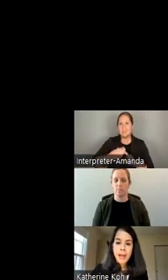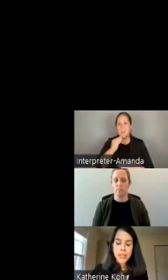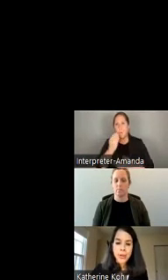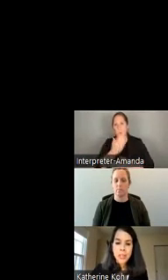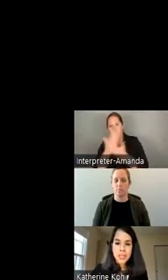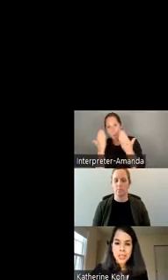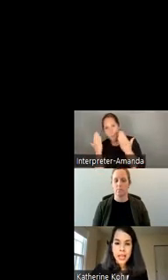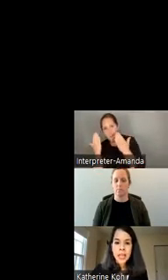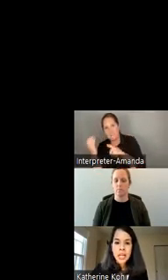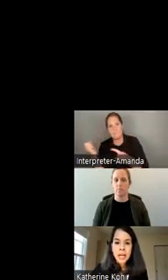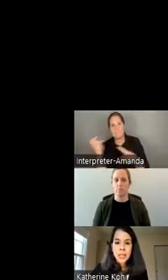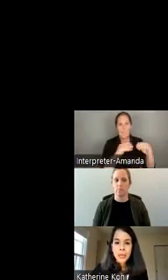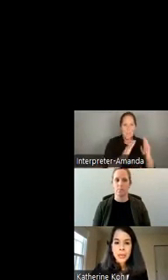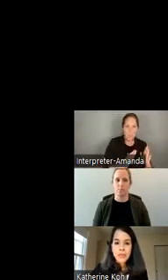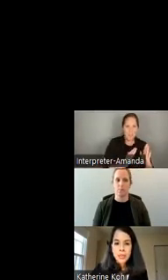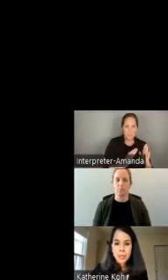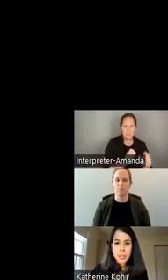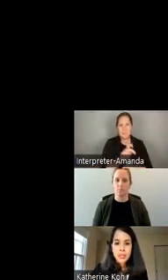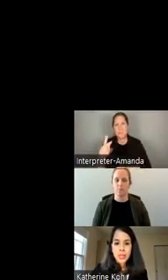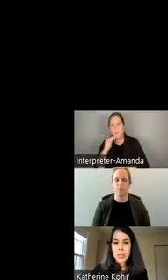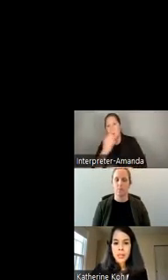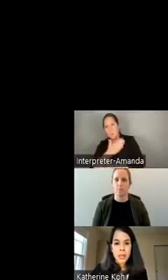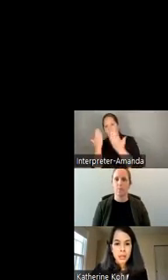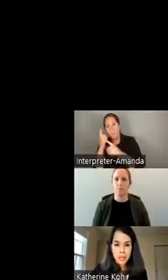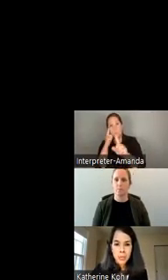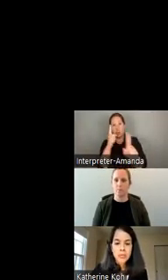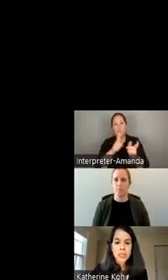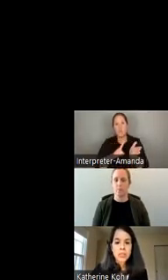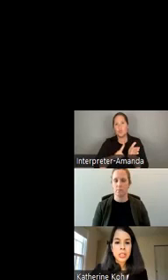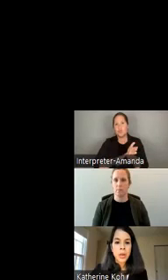back to homelessness again but the goal of This research and a lot of Dr Burke's research as well